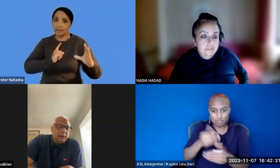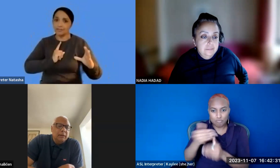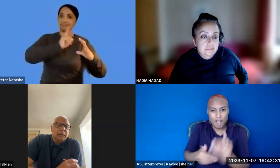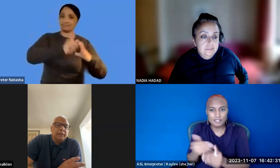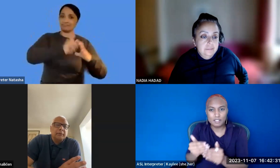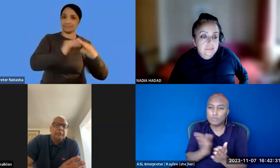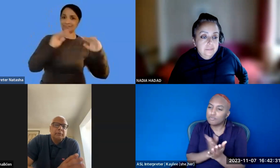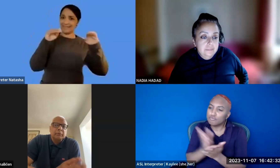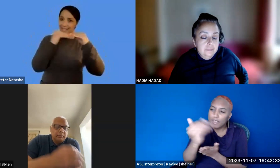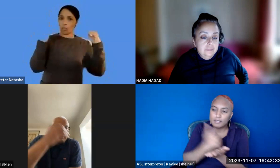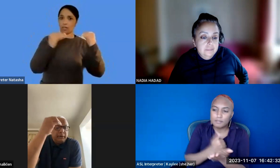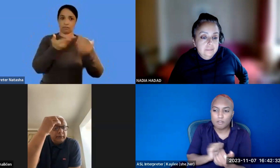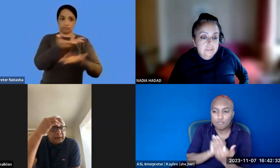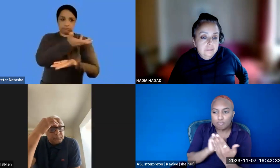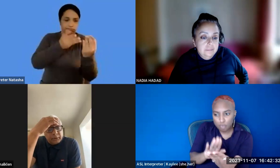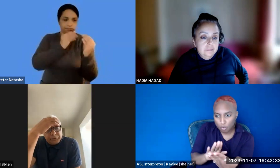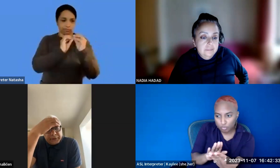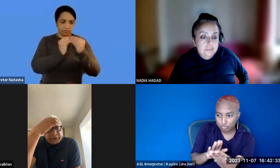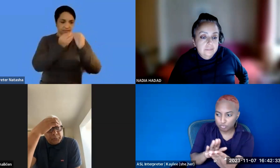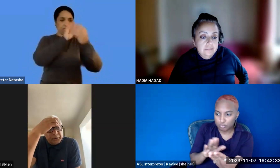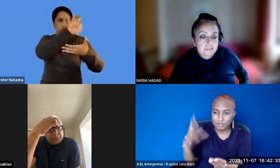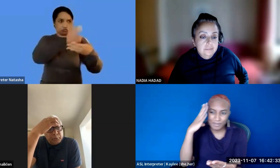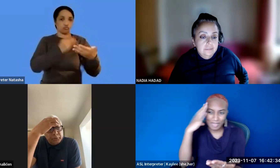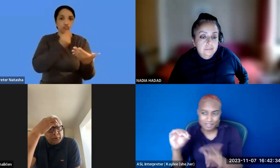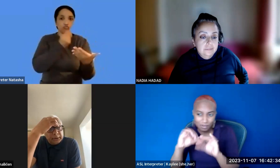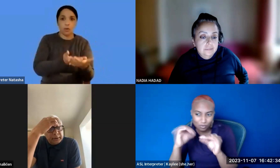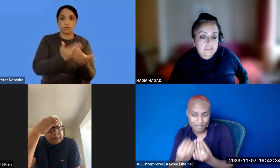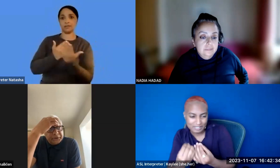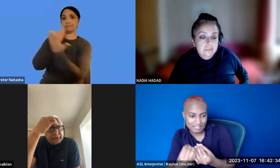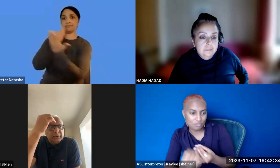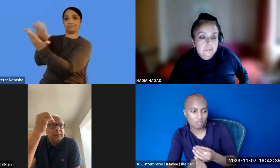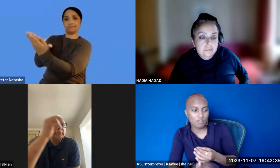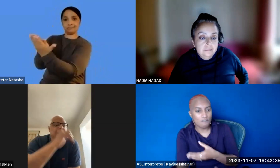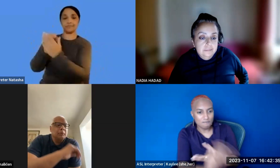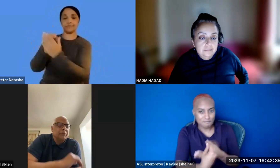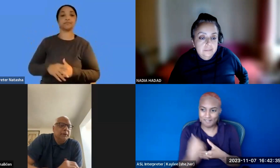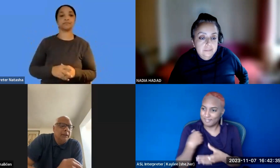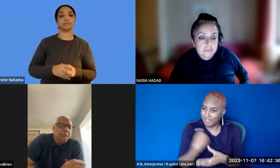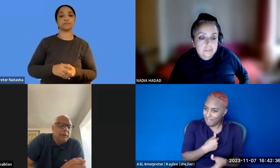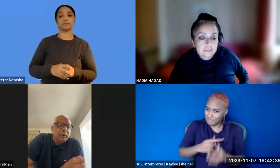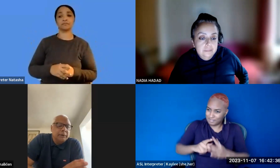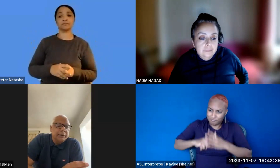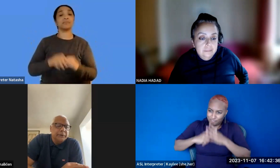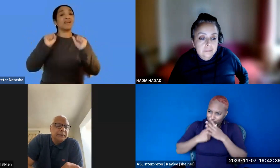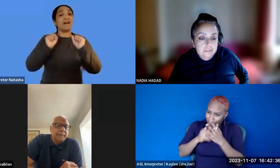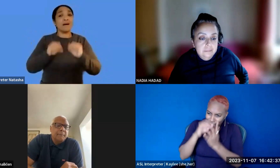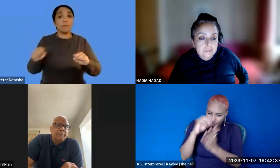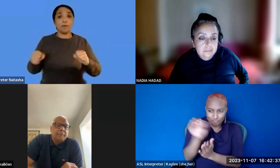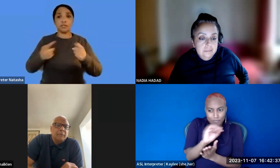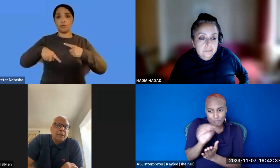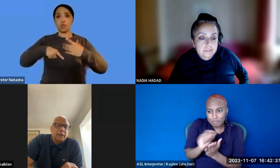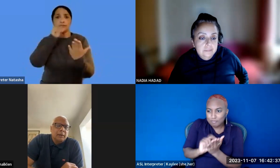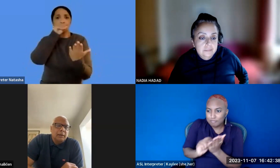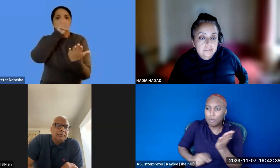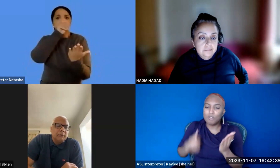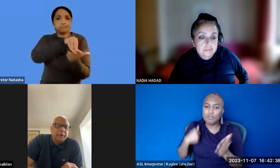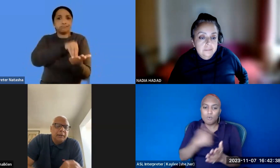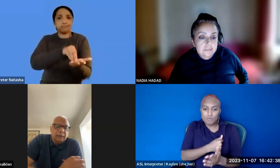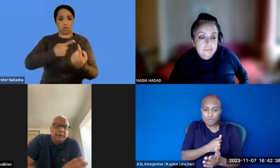And in that process, we could put on the agenda some of the key priorities for the countries